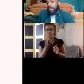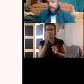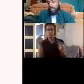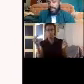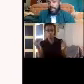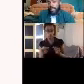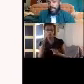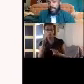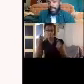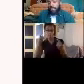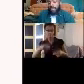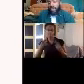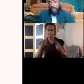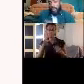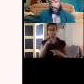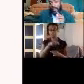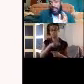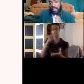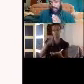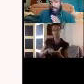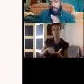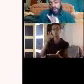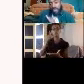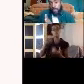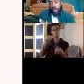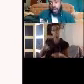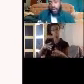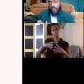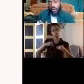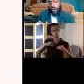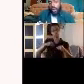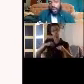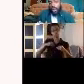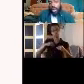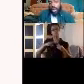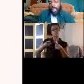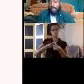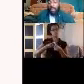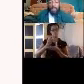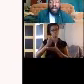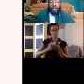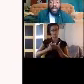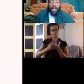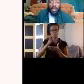to be done. So I think that that's number, step one of creating a community of care as